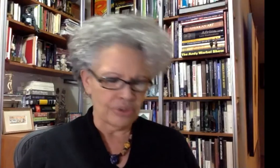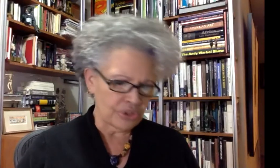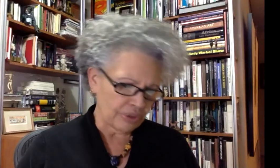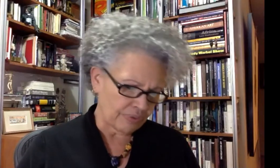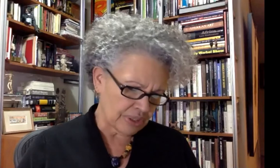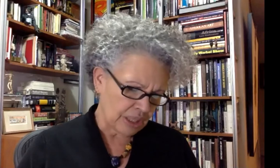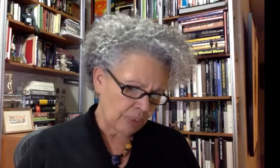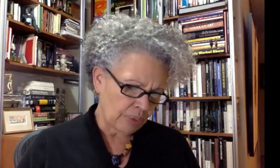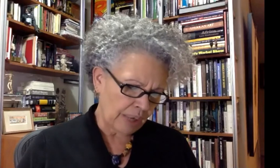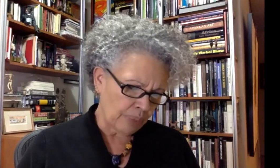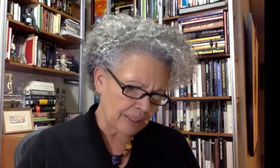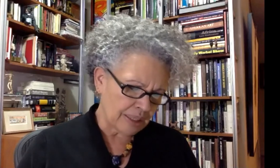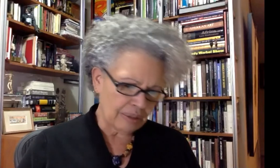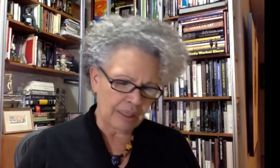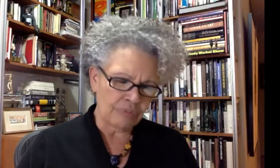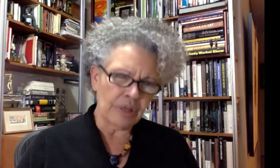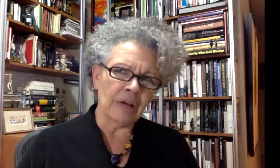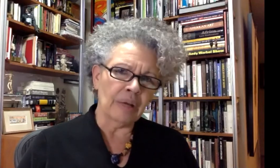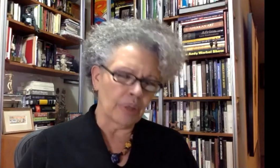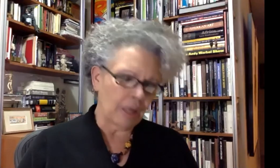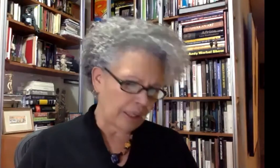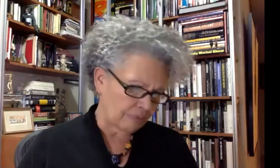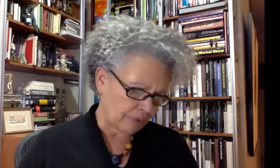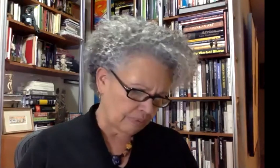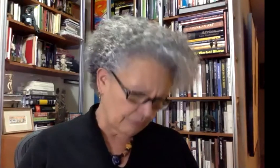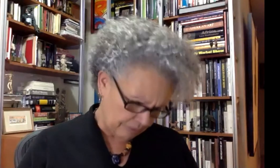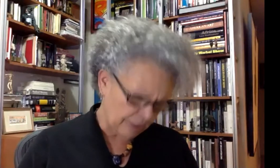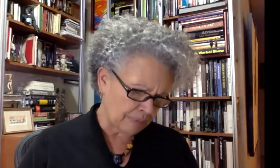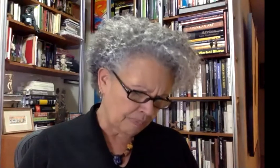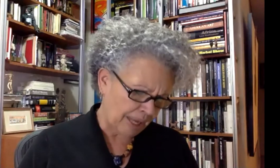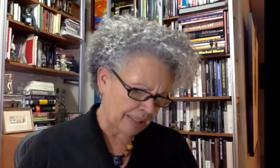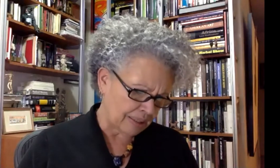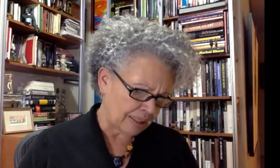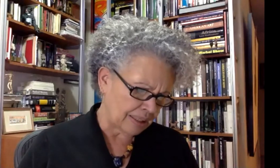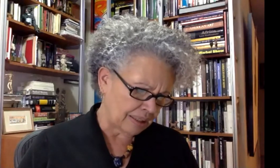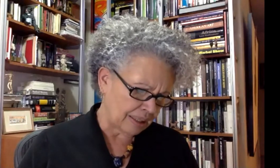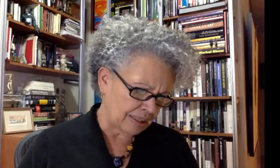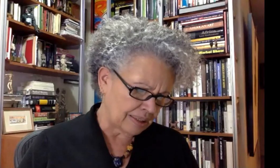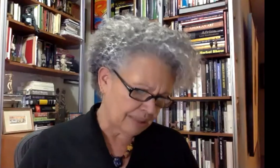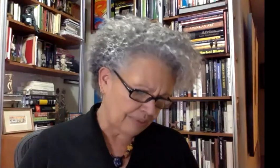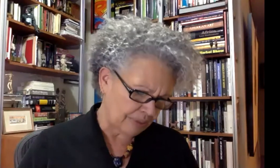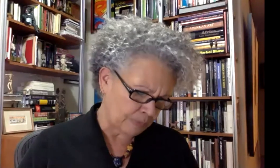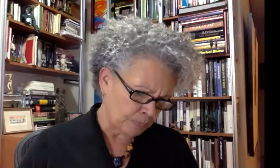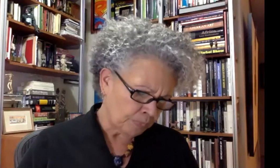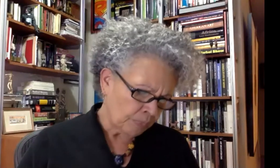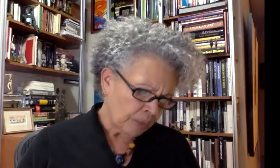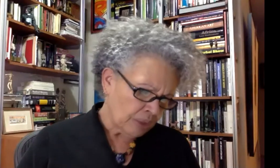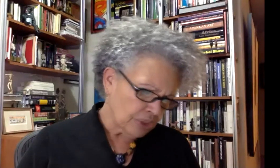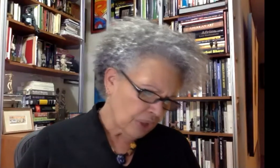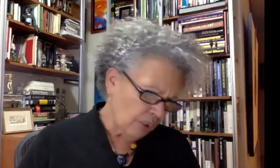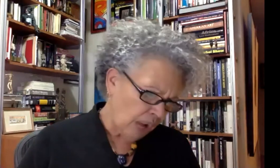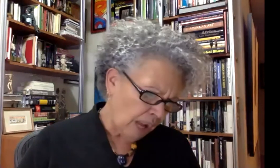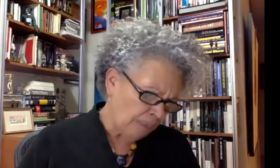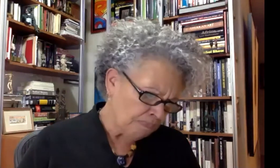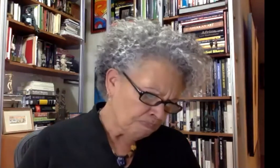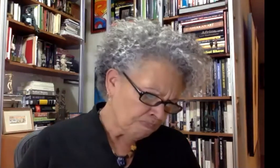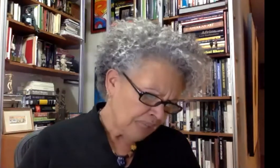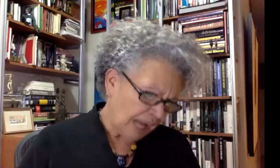the surface when I went and re-read what I had wrote, written back in 1997. So I'm gonna